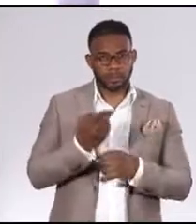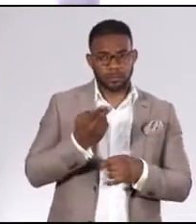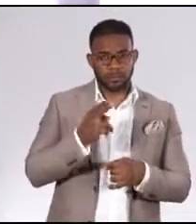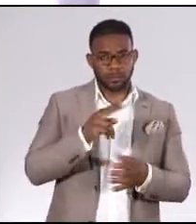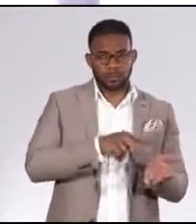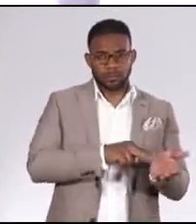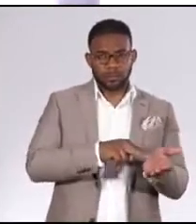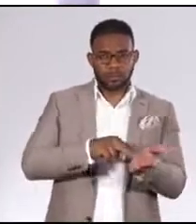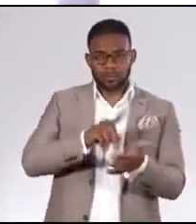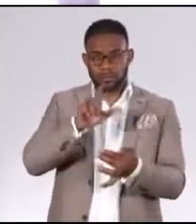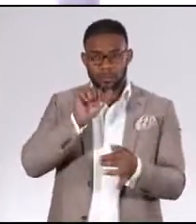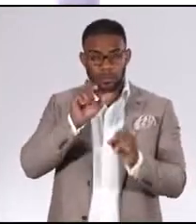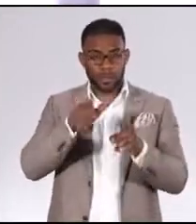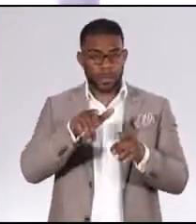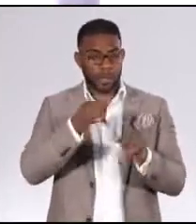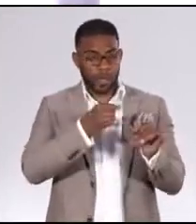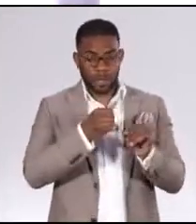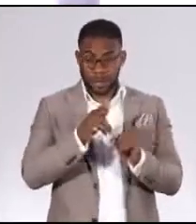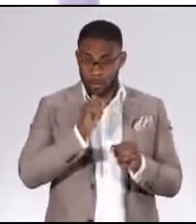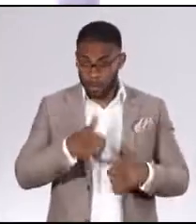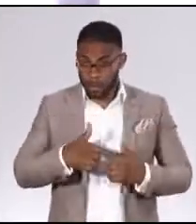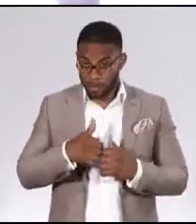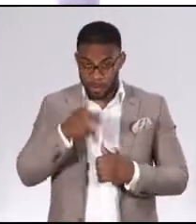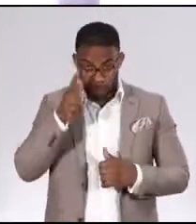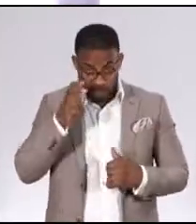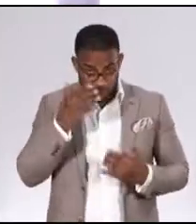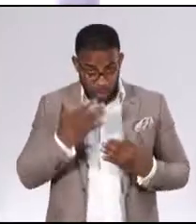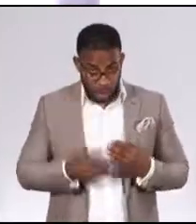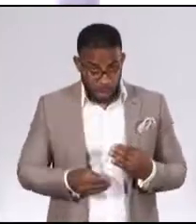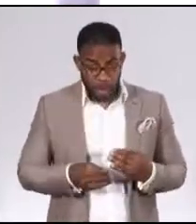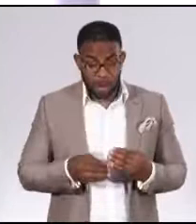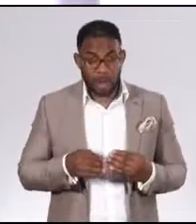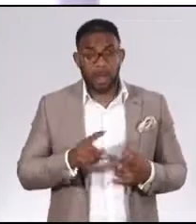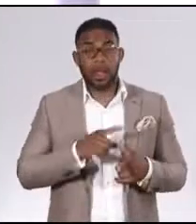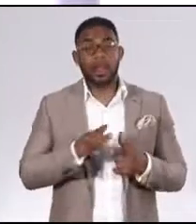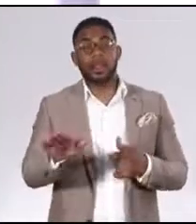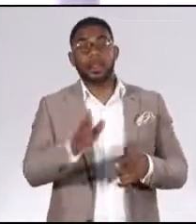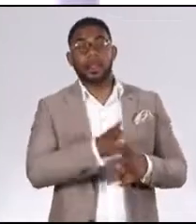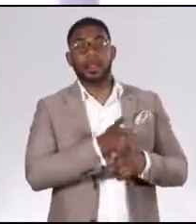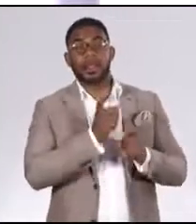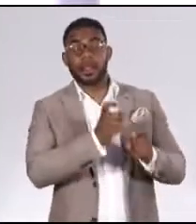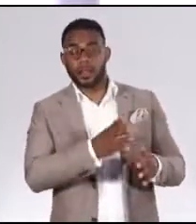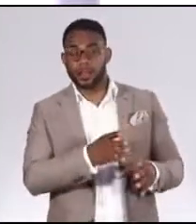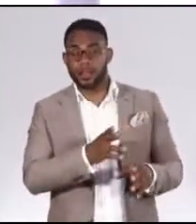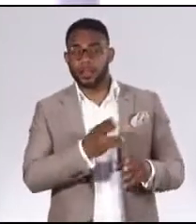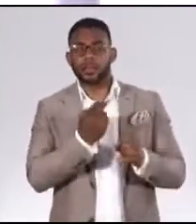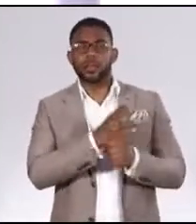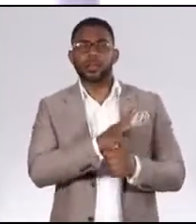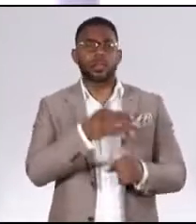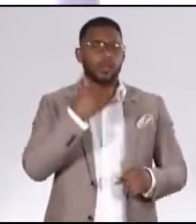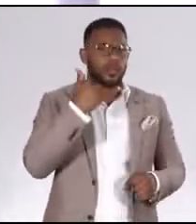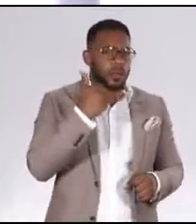We're gonna ask our individuals that are living with hearing loss and their caregivers to use their phone to respond.